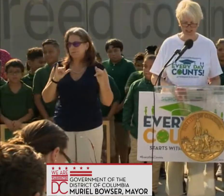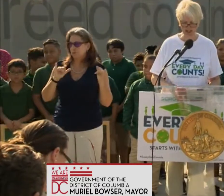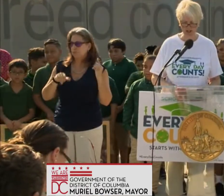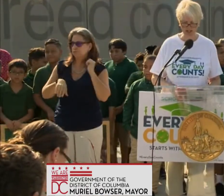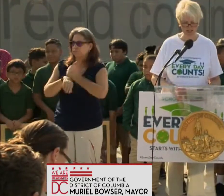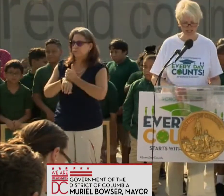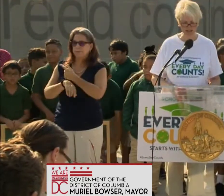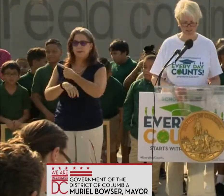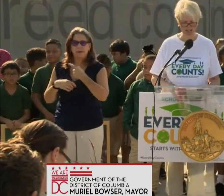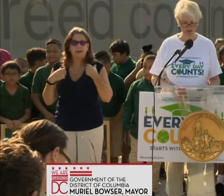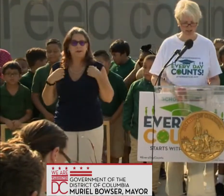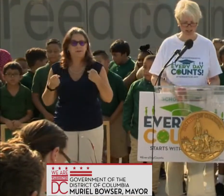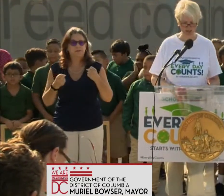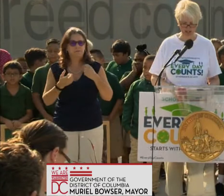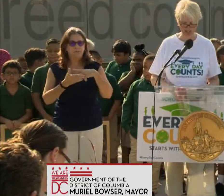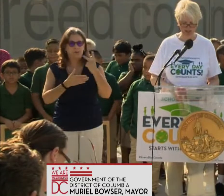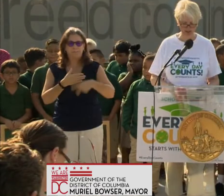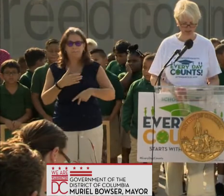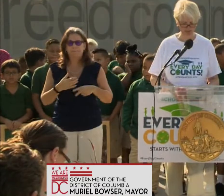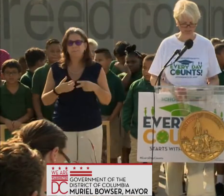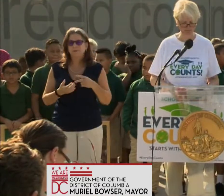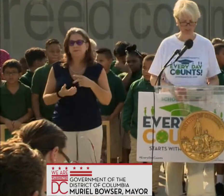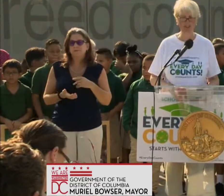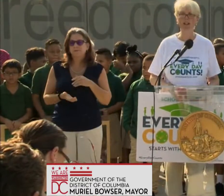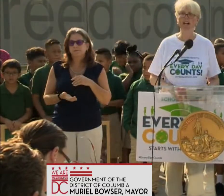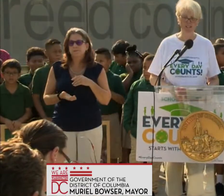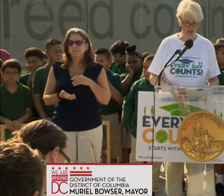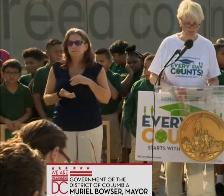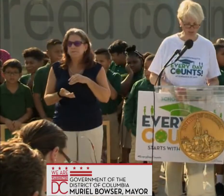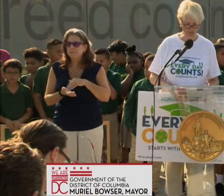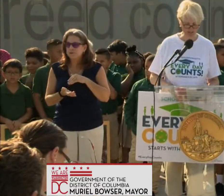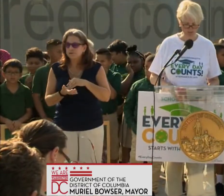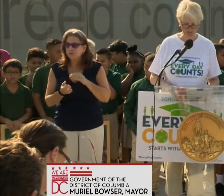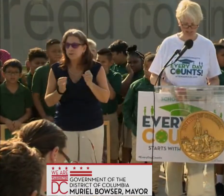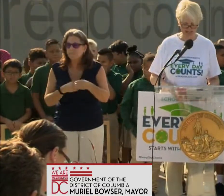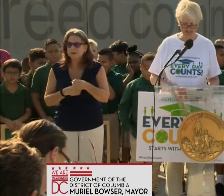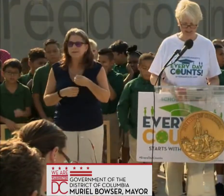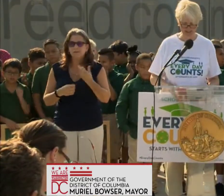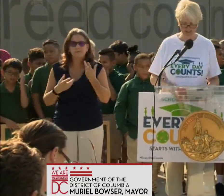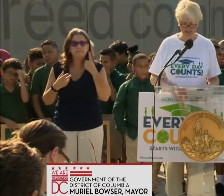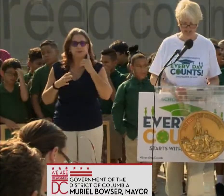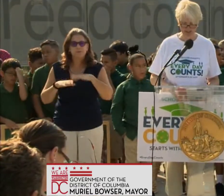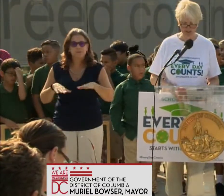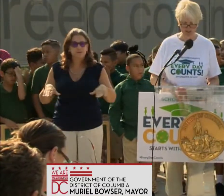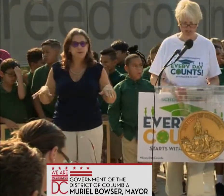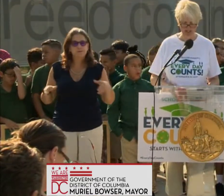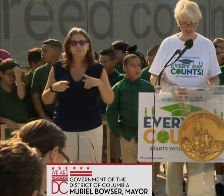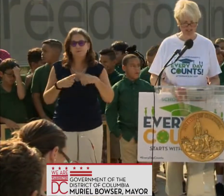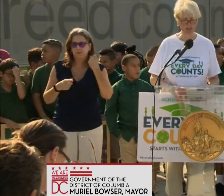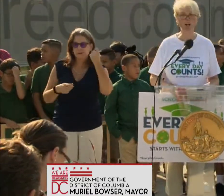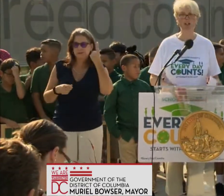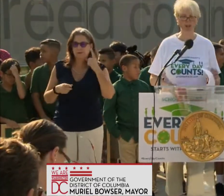the care they need to be healthy and ready to learn I know Marie Reed will be an asset to this entire community as all of our